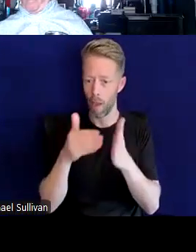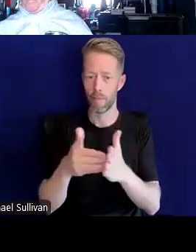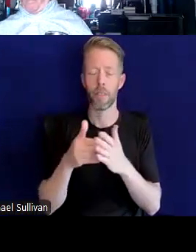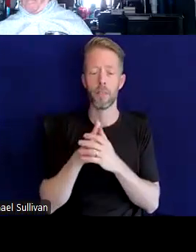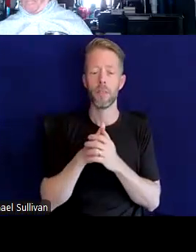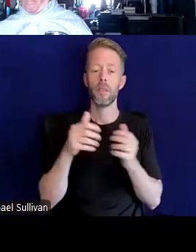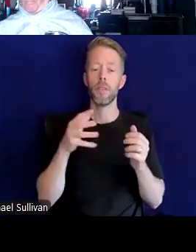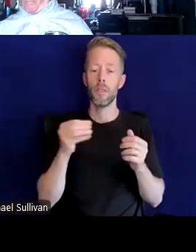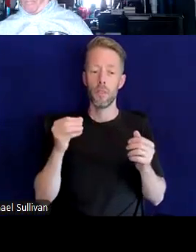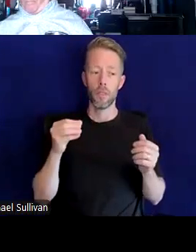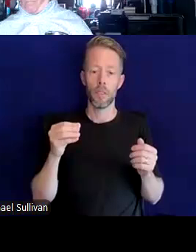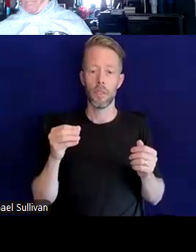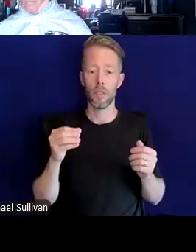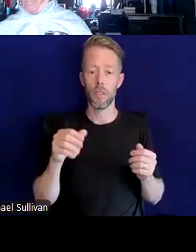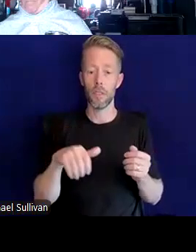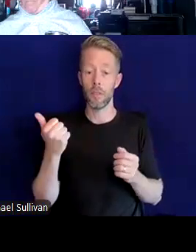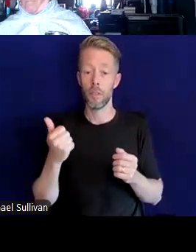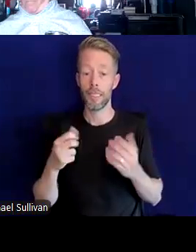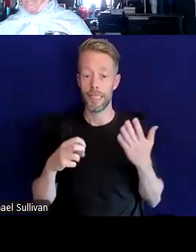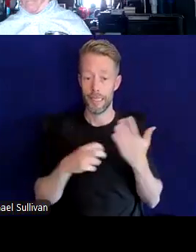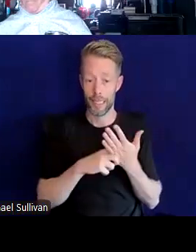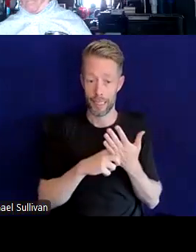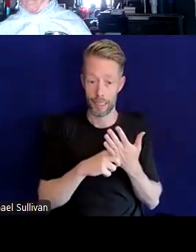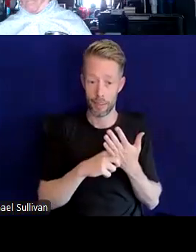question always comes up, too, and the issues that come up,